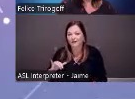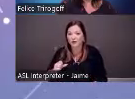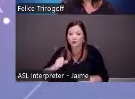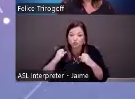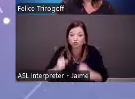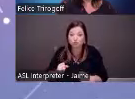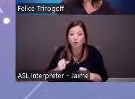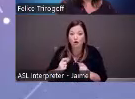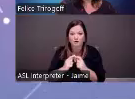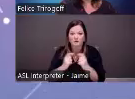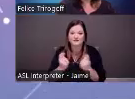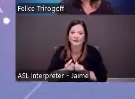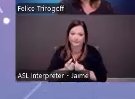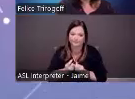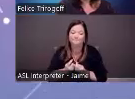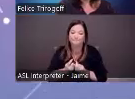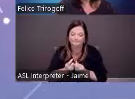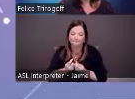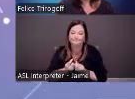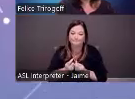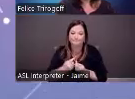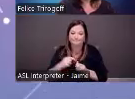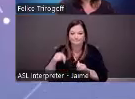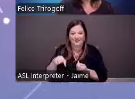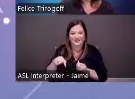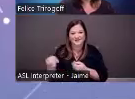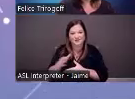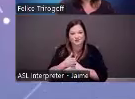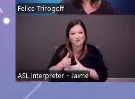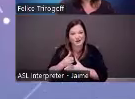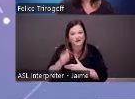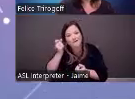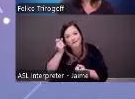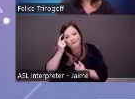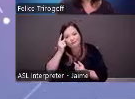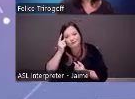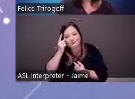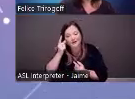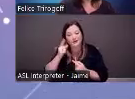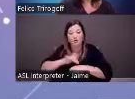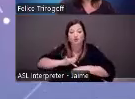and I think having this shared understanding from an early stage in the partnership